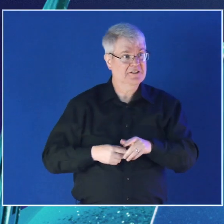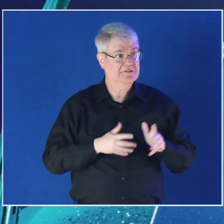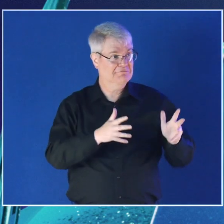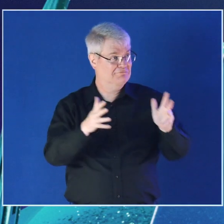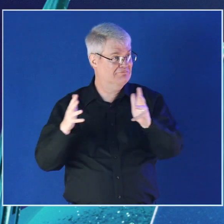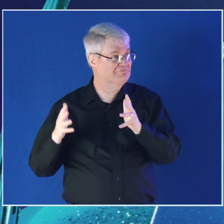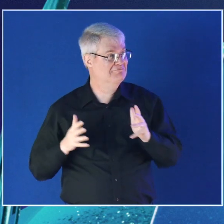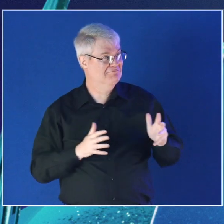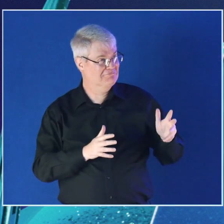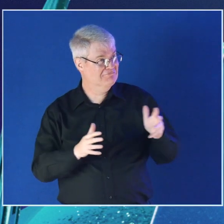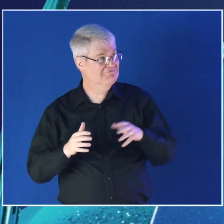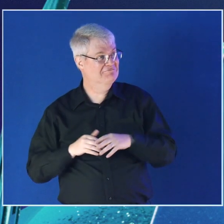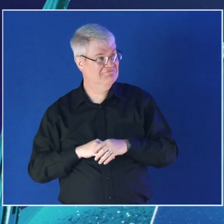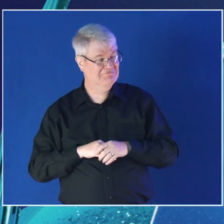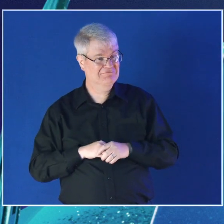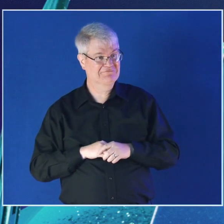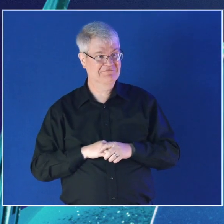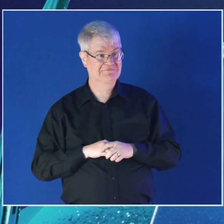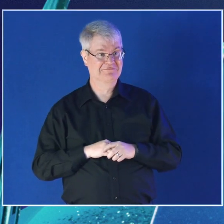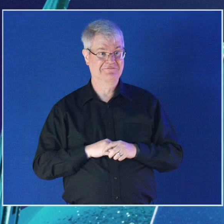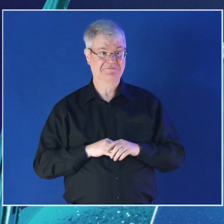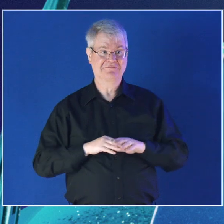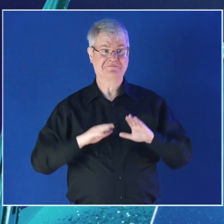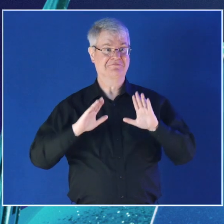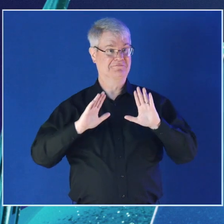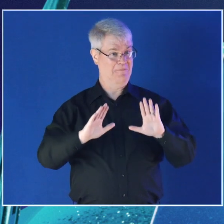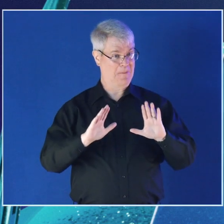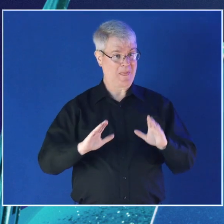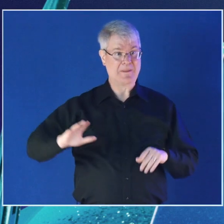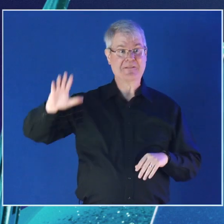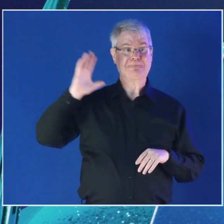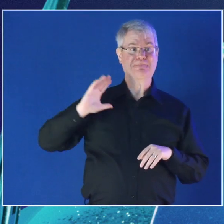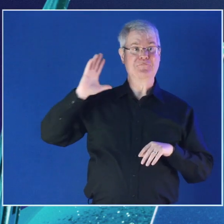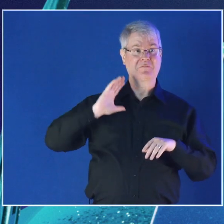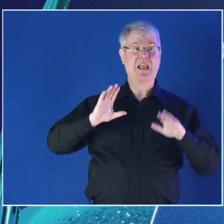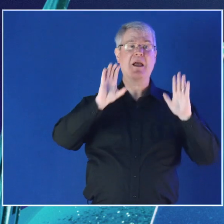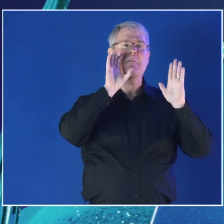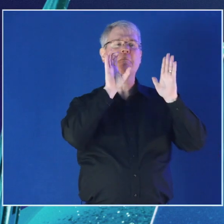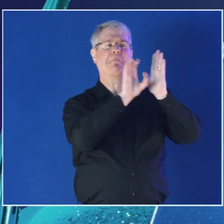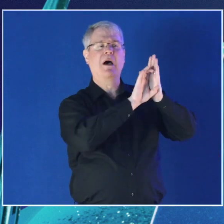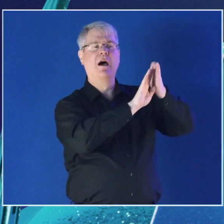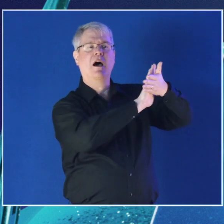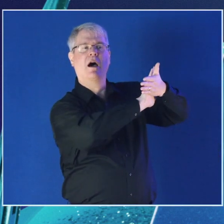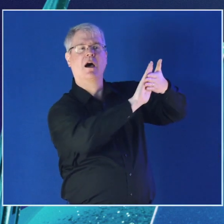Yeah, many of those would have been images or inaccessible before, so it's just a huge progress we're making there.